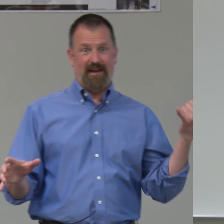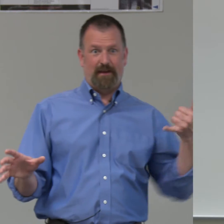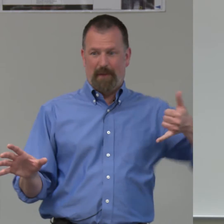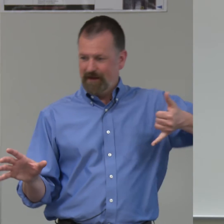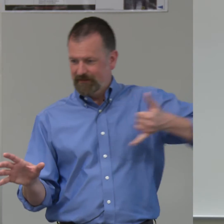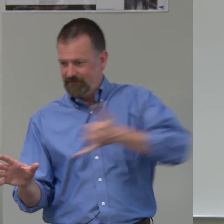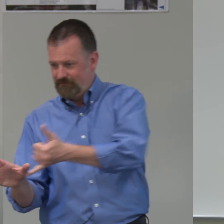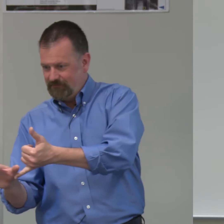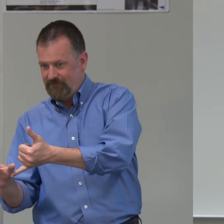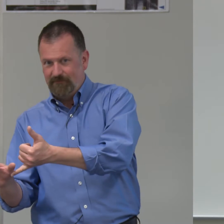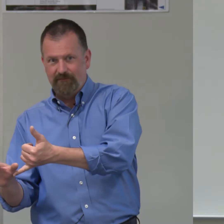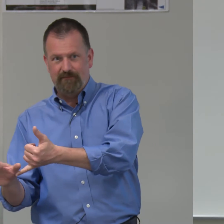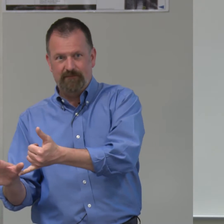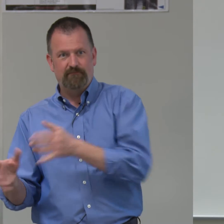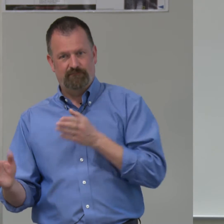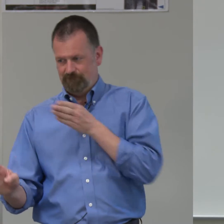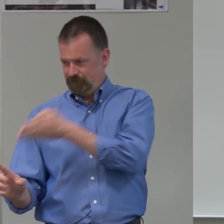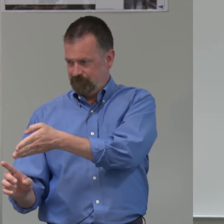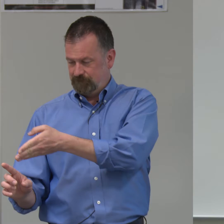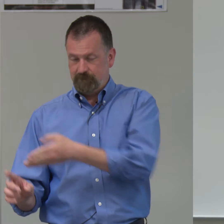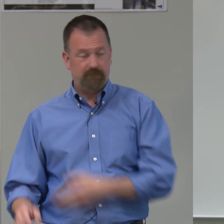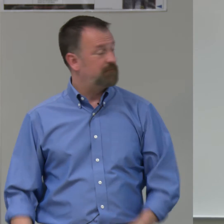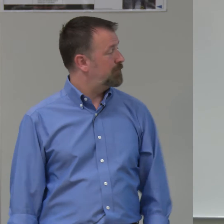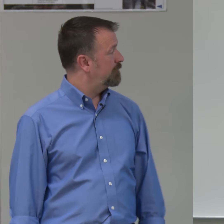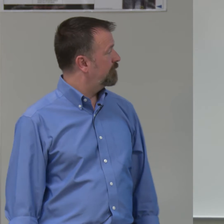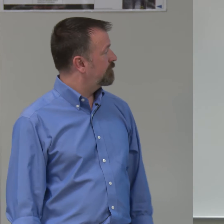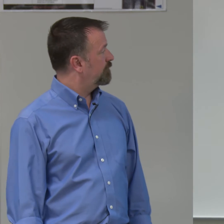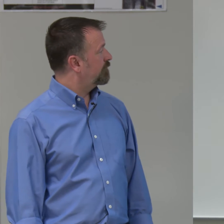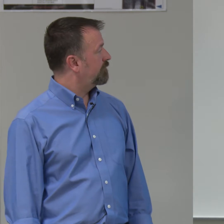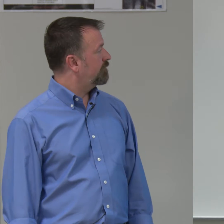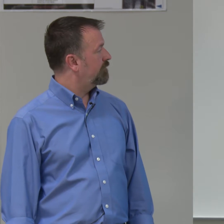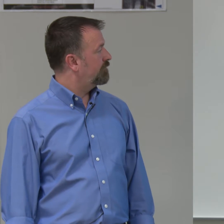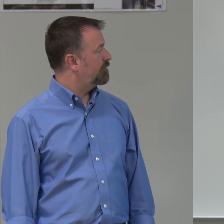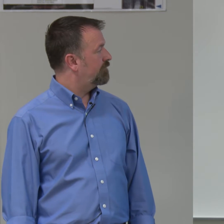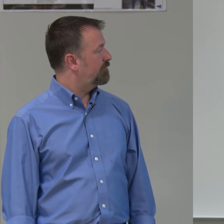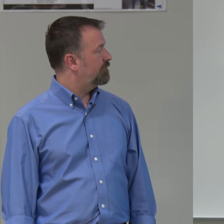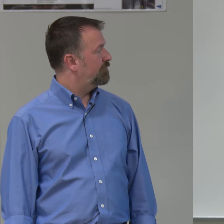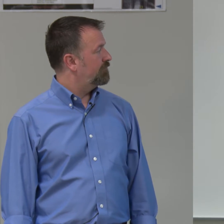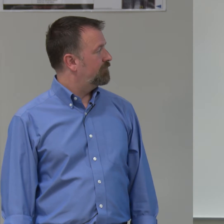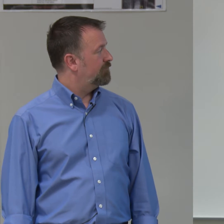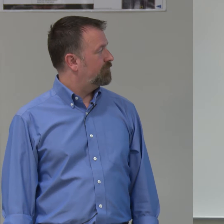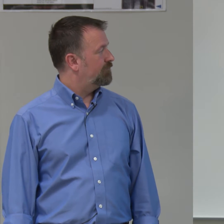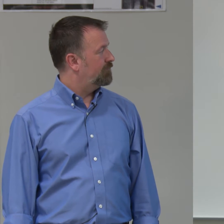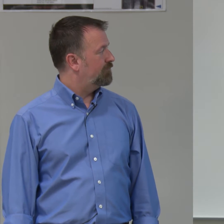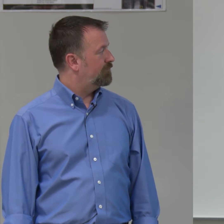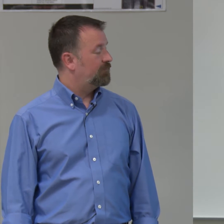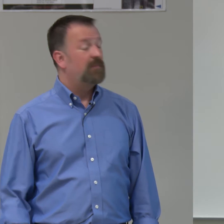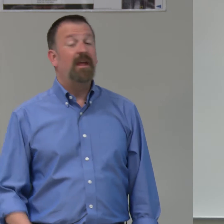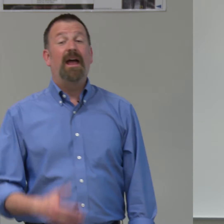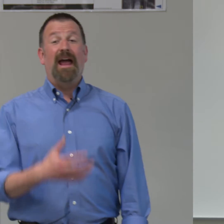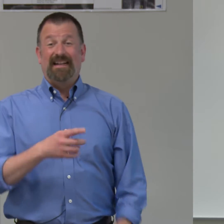to make antibodies against this, and this was the time when we were just learning how to make what are called